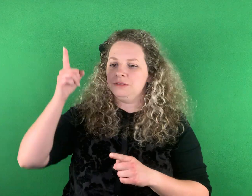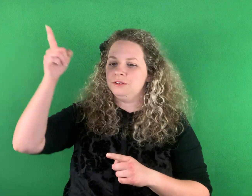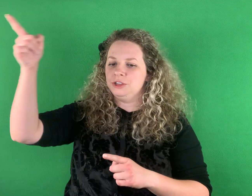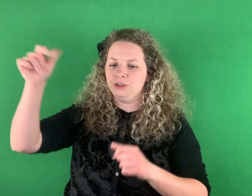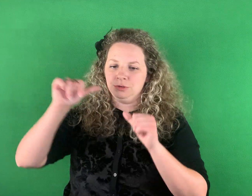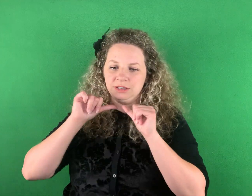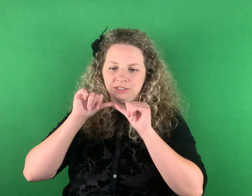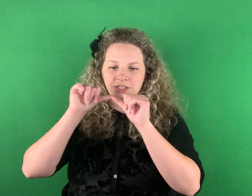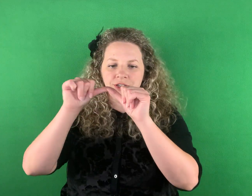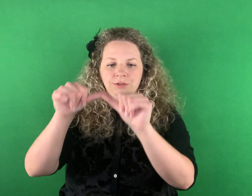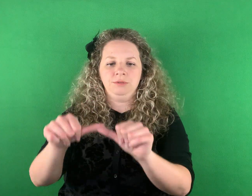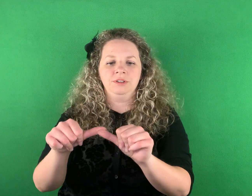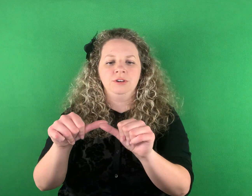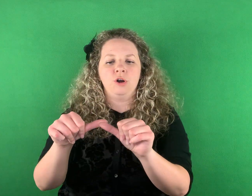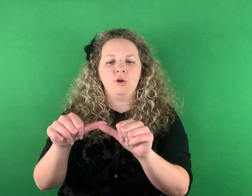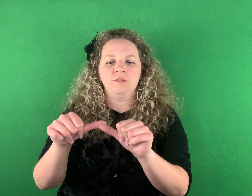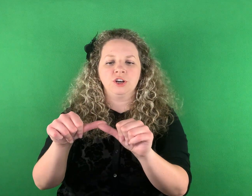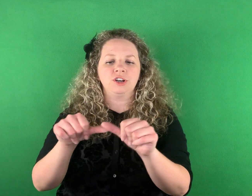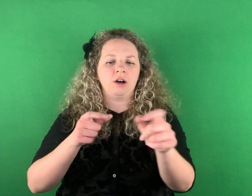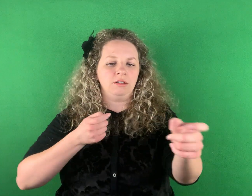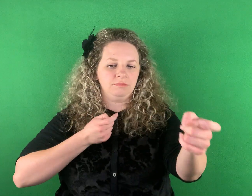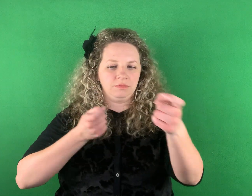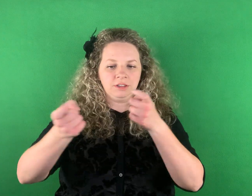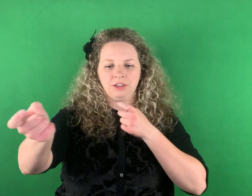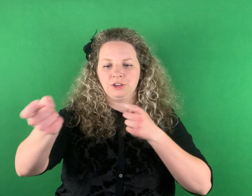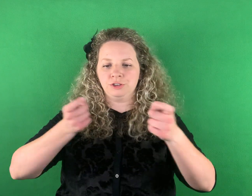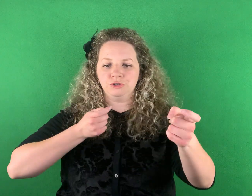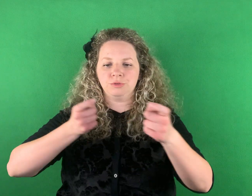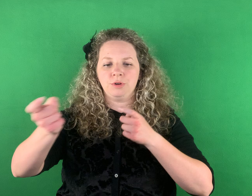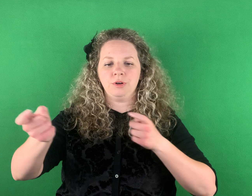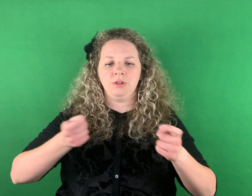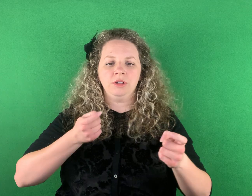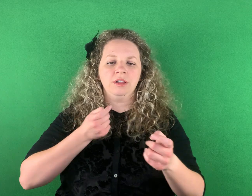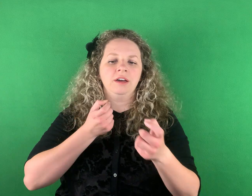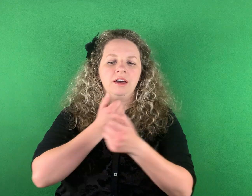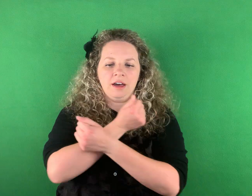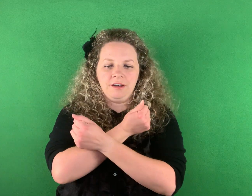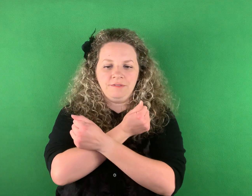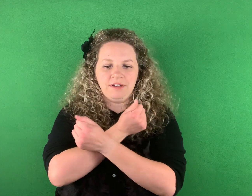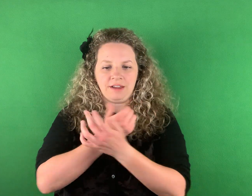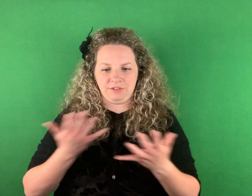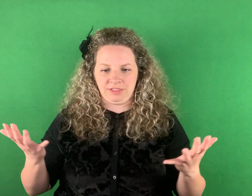YOU CONTINUE “Over it all” Not physical “over”— means control. So: YOU CONTROL EVERYTHING